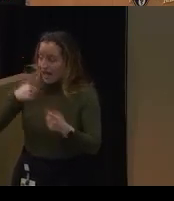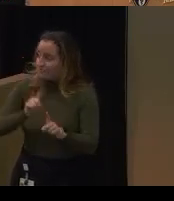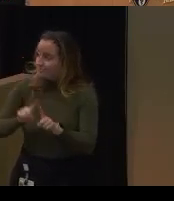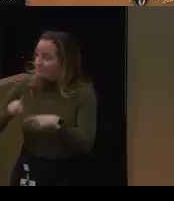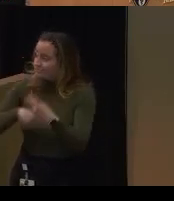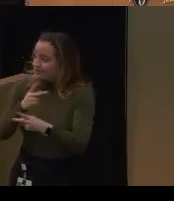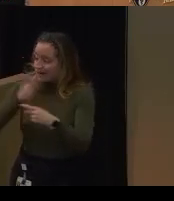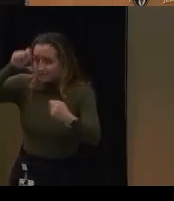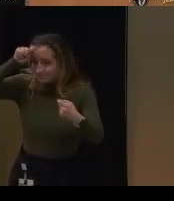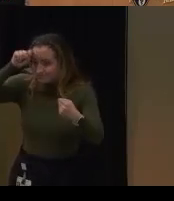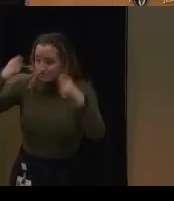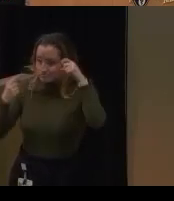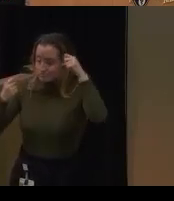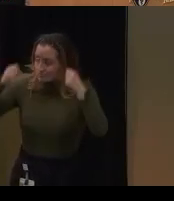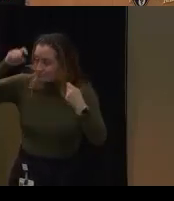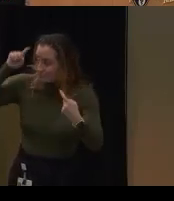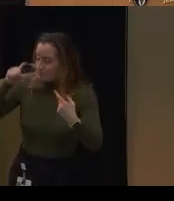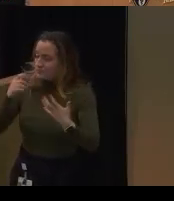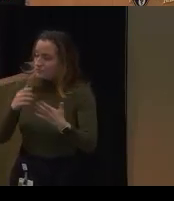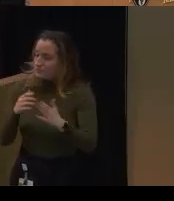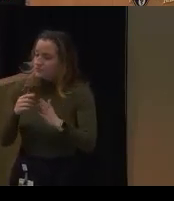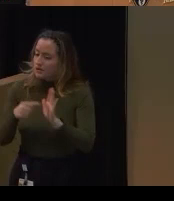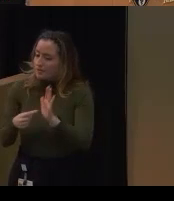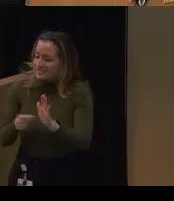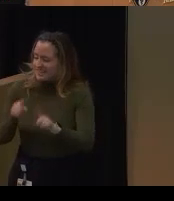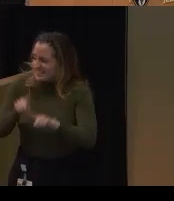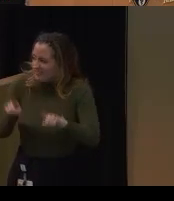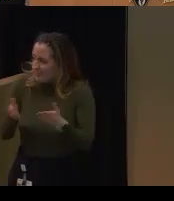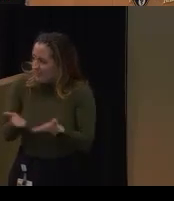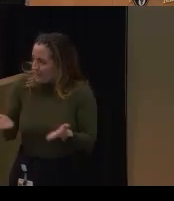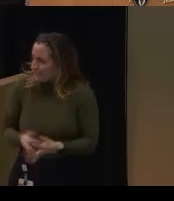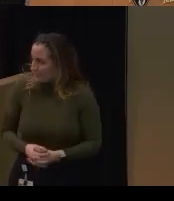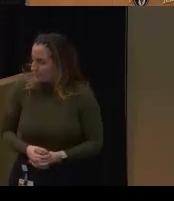they're representing slightly different things and those different computations or slightly